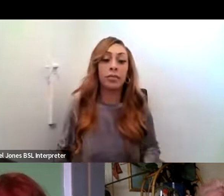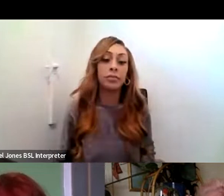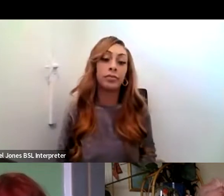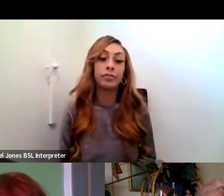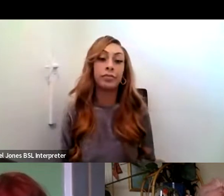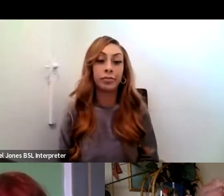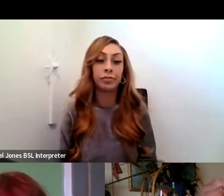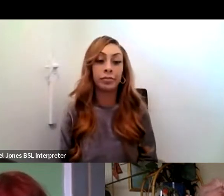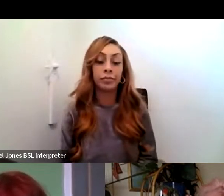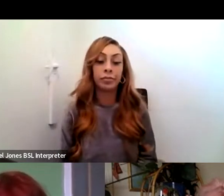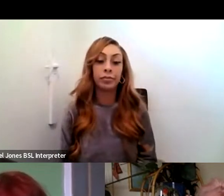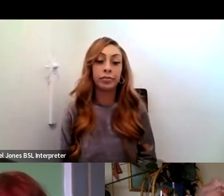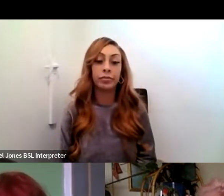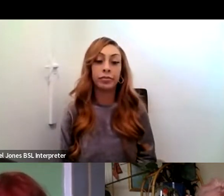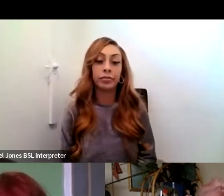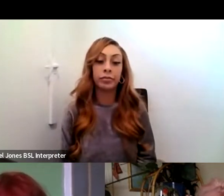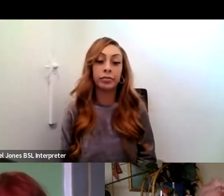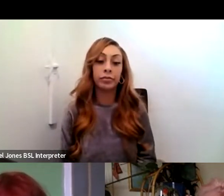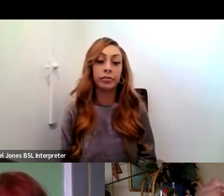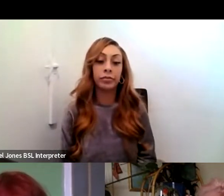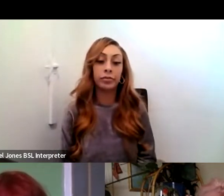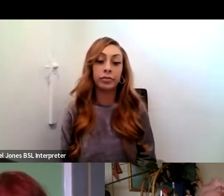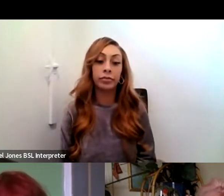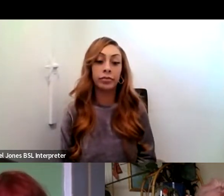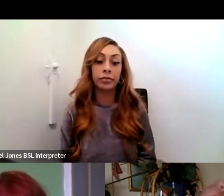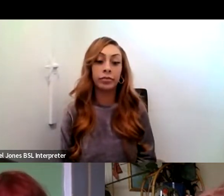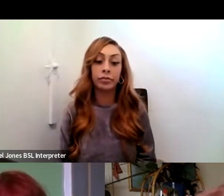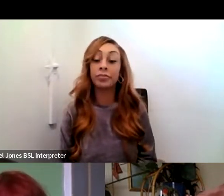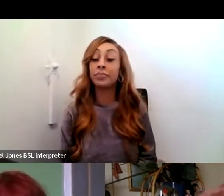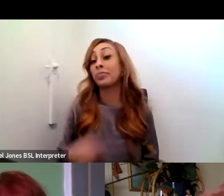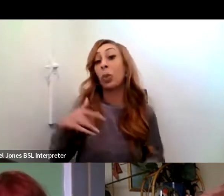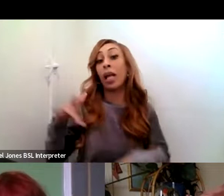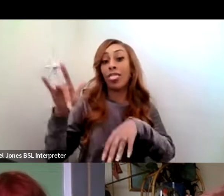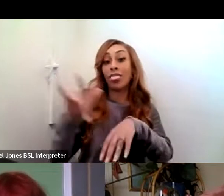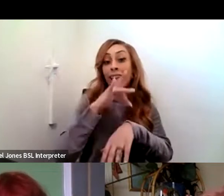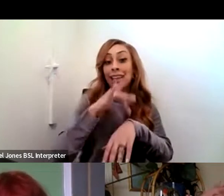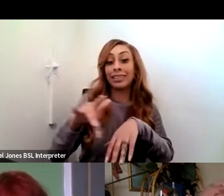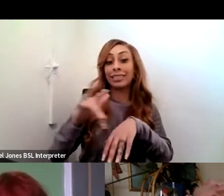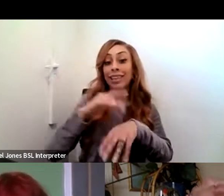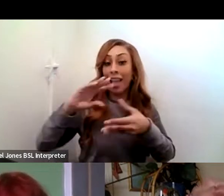And that's really great, because we're theatre devisers and we play and make and create,